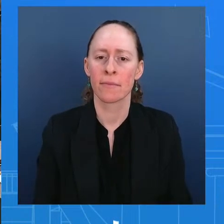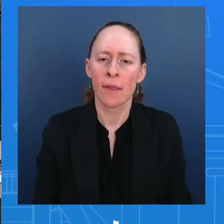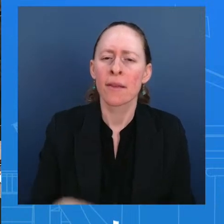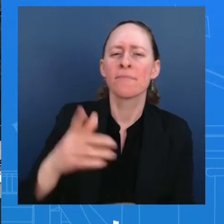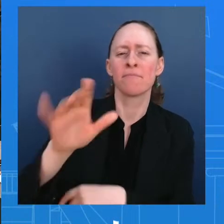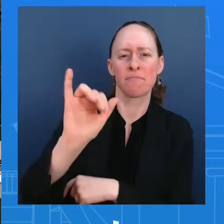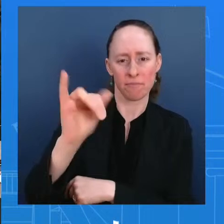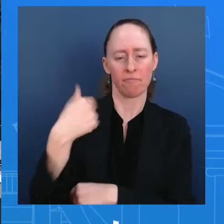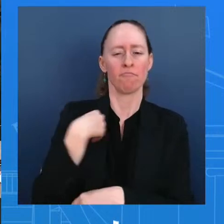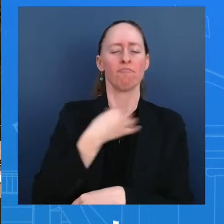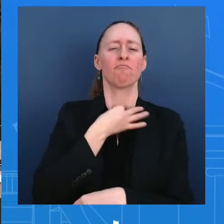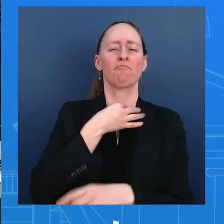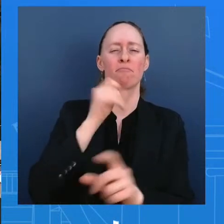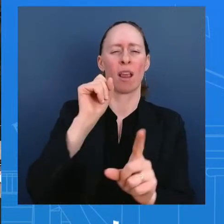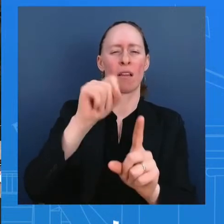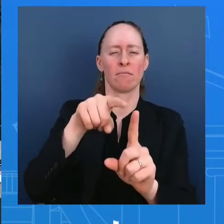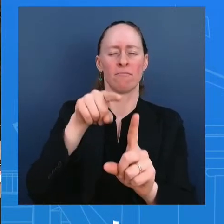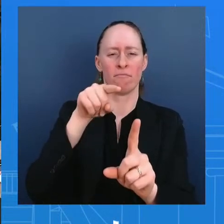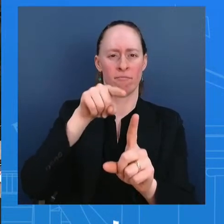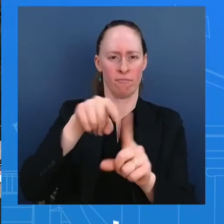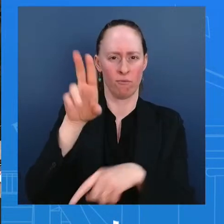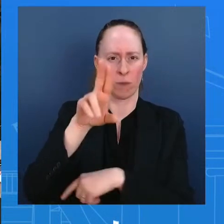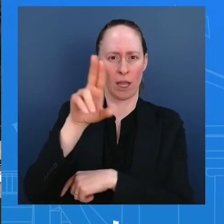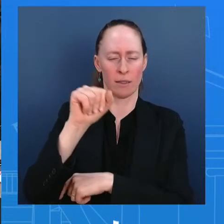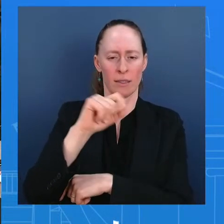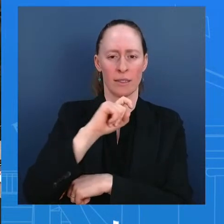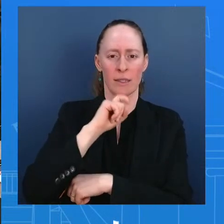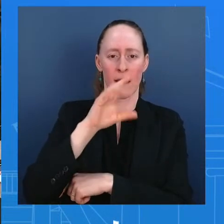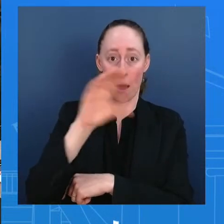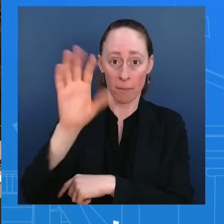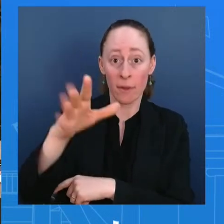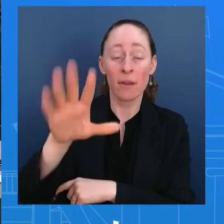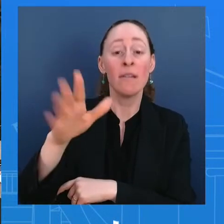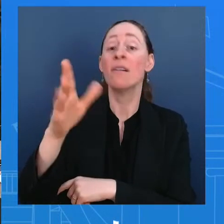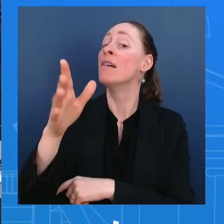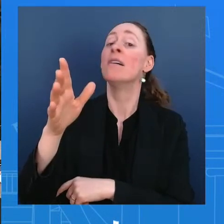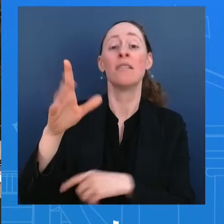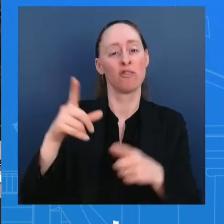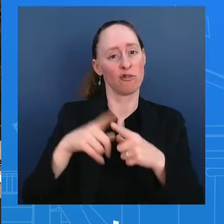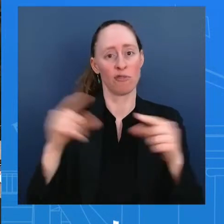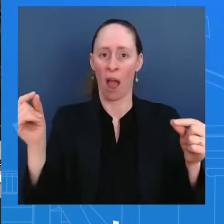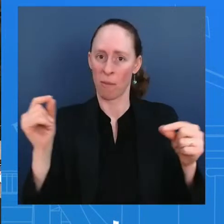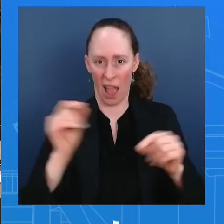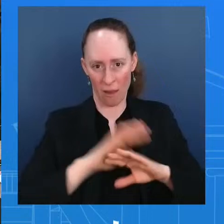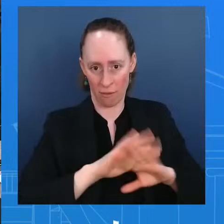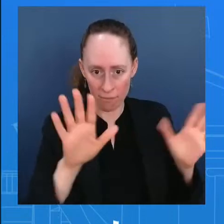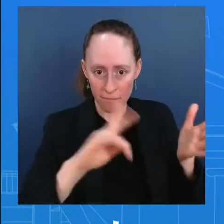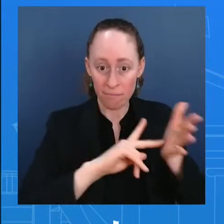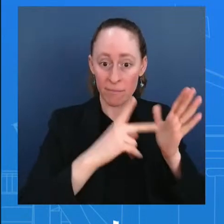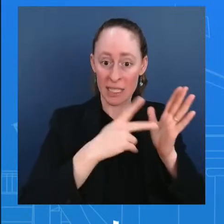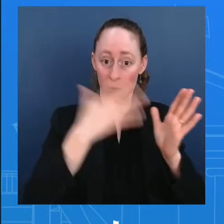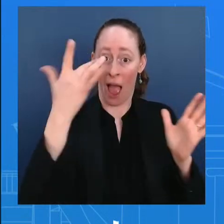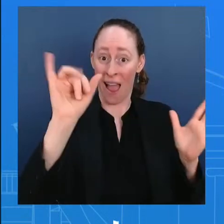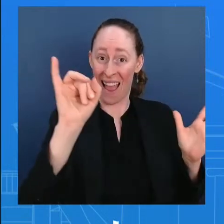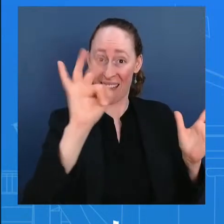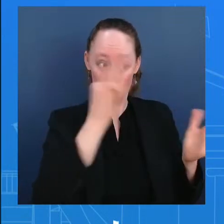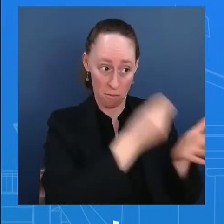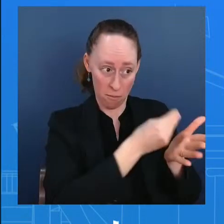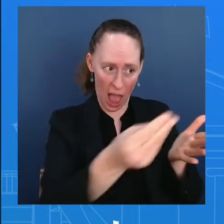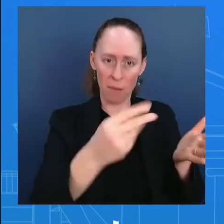if the deal fell through. To what degree did the -- did the president take that into consideration? Ms. Jean-Pierre: So, I can say this -- that we are confident --